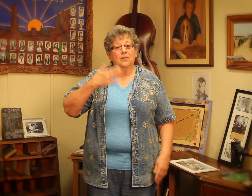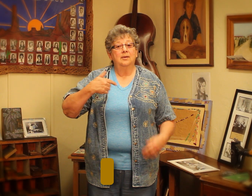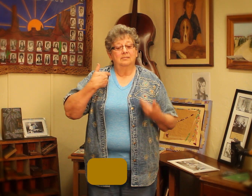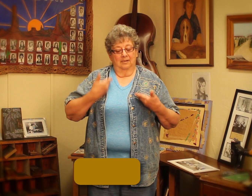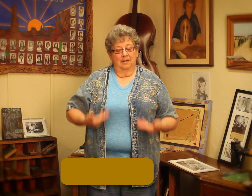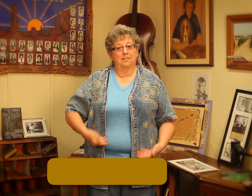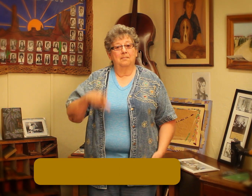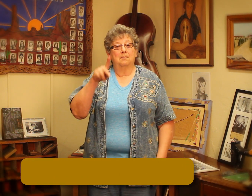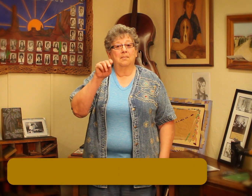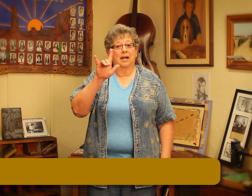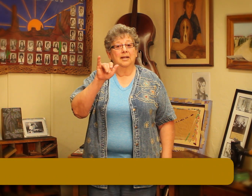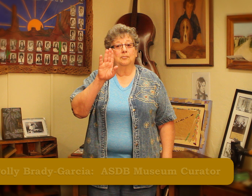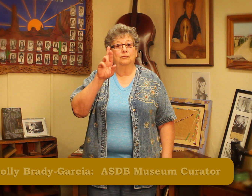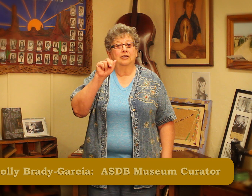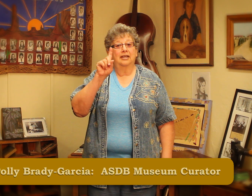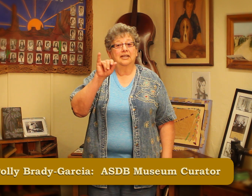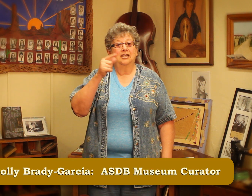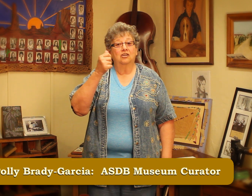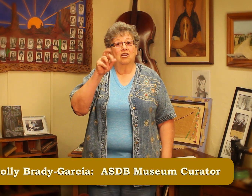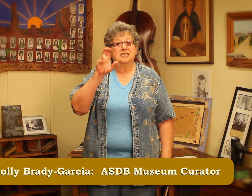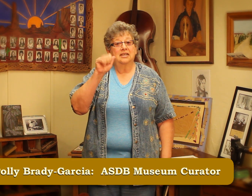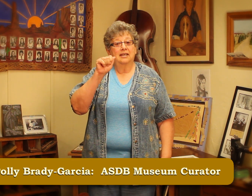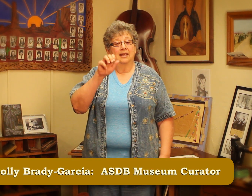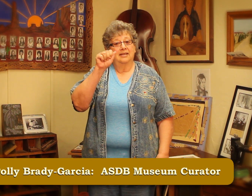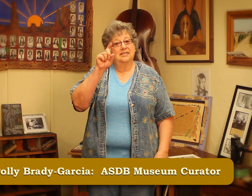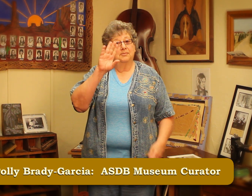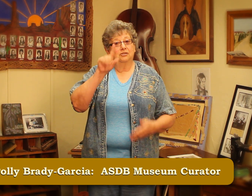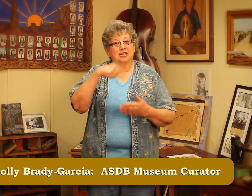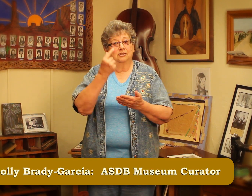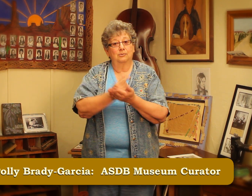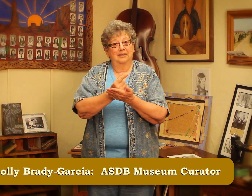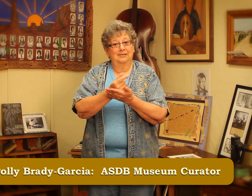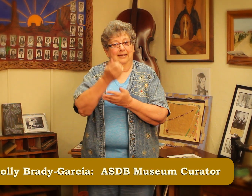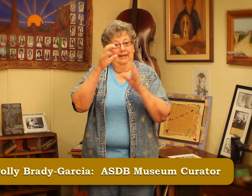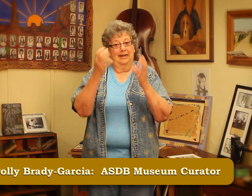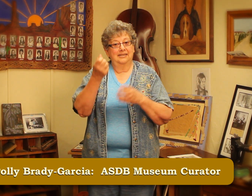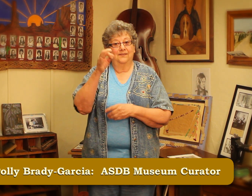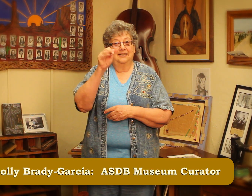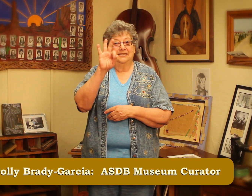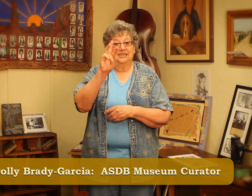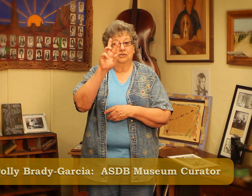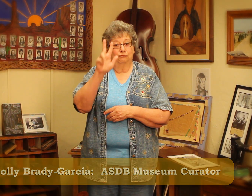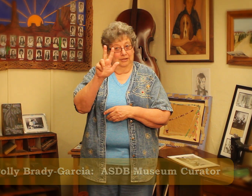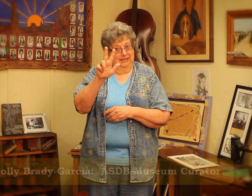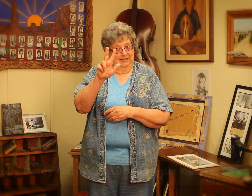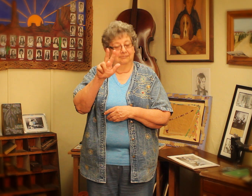Hello! I am Polly Brady- Garcia ASDB graduate of the class of 1963